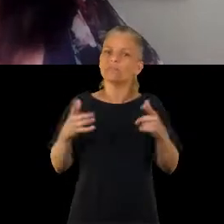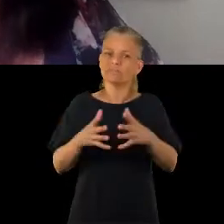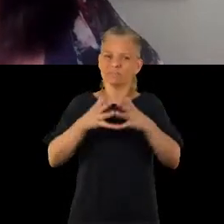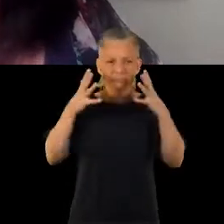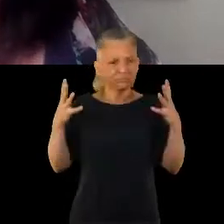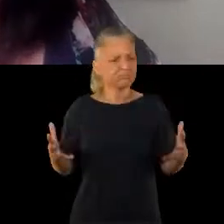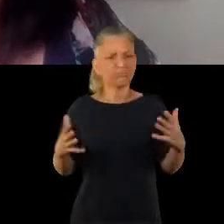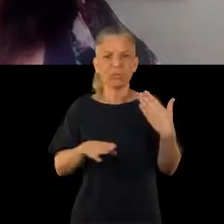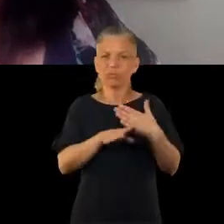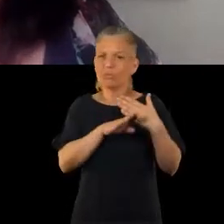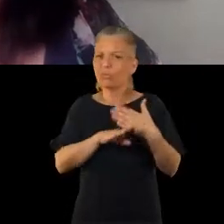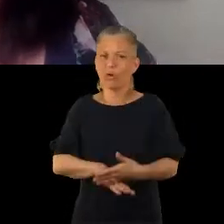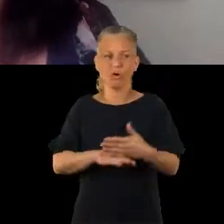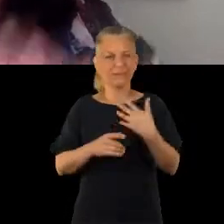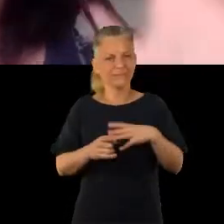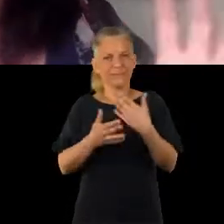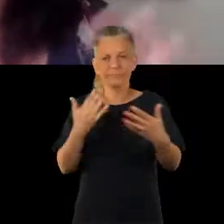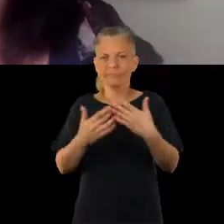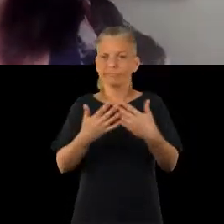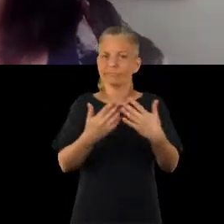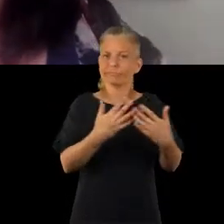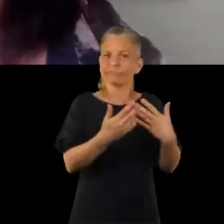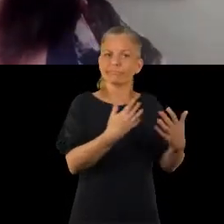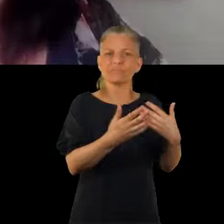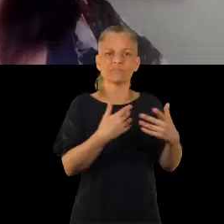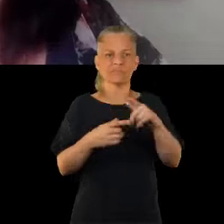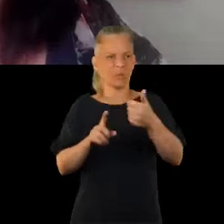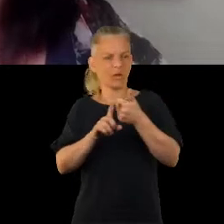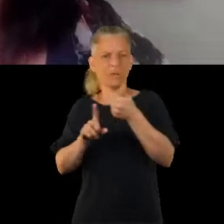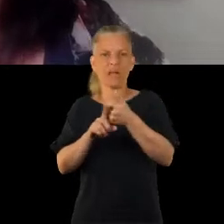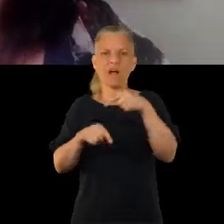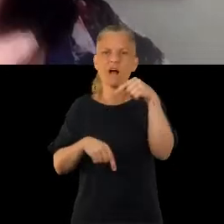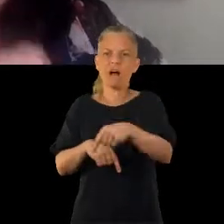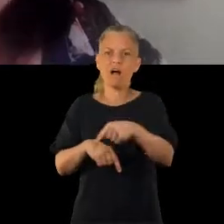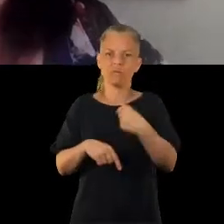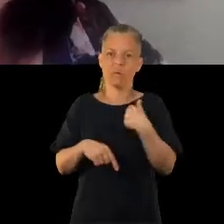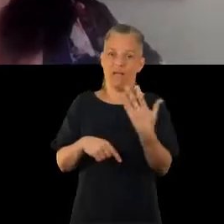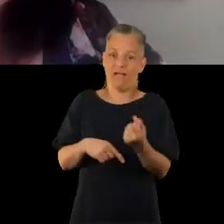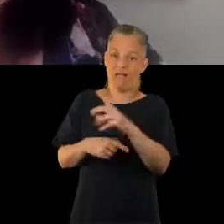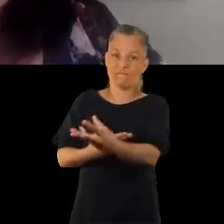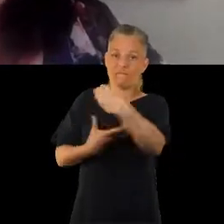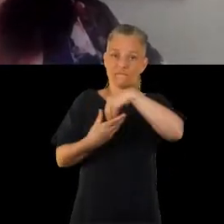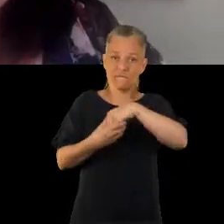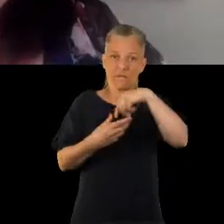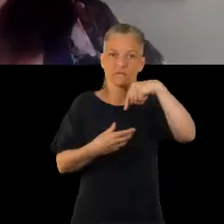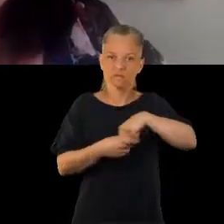So that kind of like, of we’ve got this massive funding for peer support roles, but I don’t think we’ve quite nailed on yet, nationally,